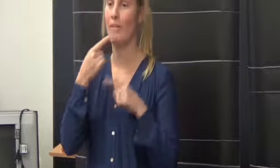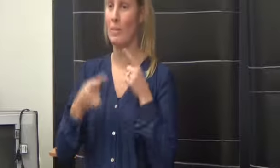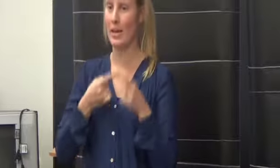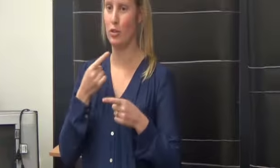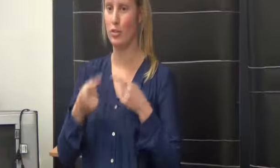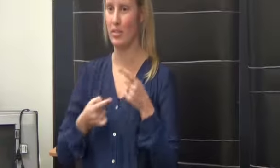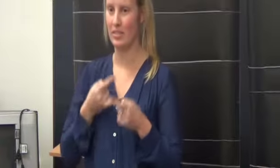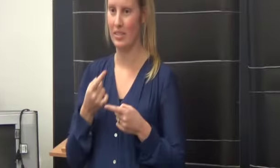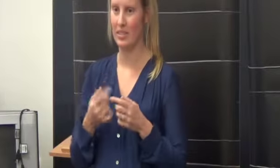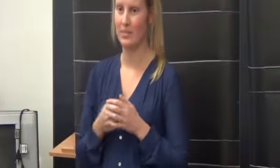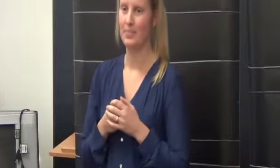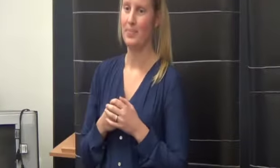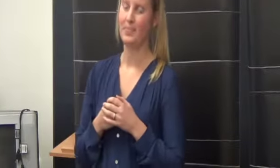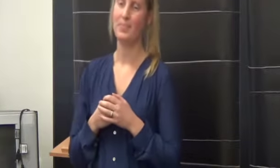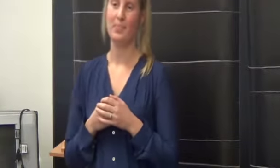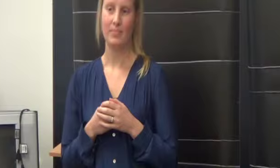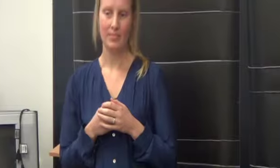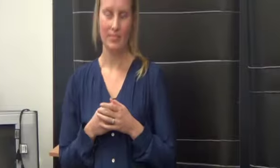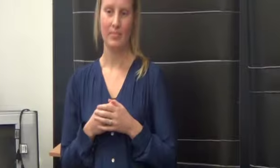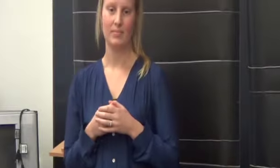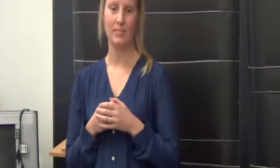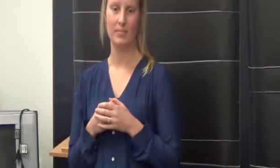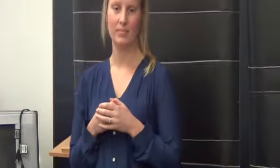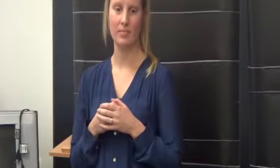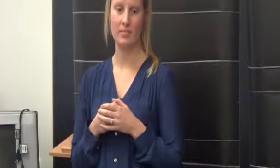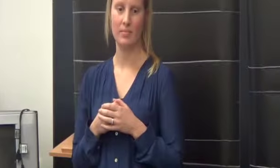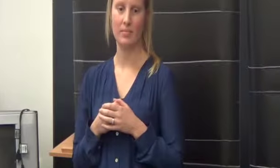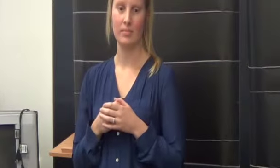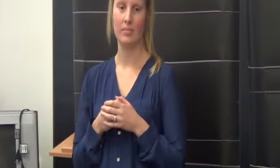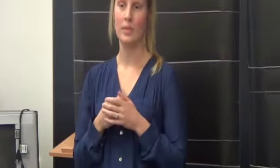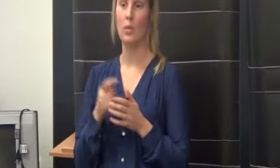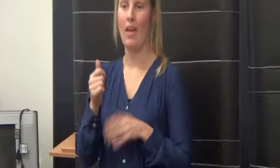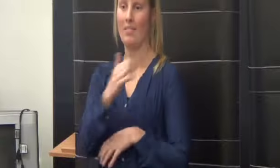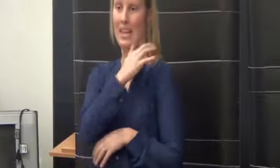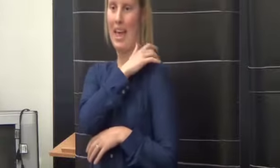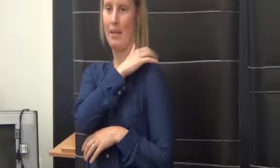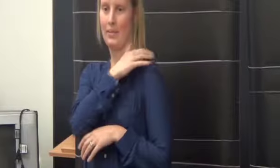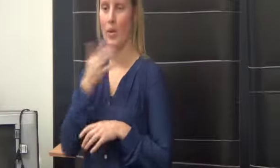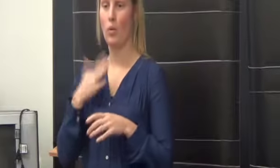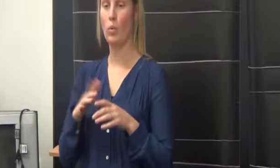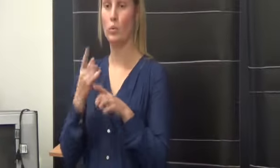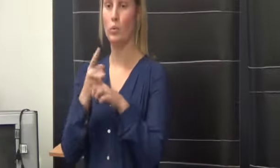The next thing I wanted to talk about after haptics was Sighted Guide because a lot of